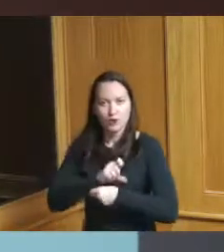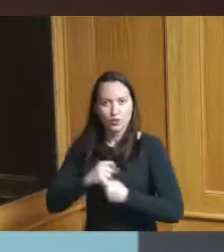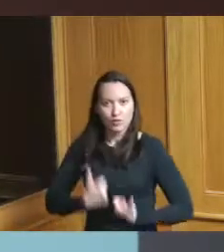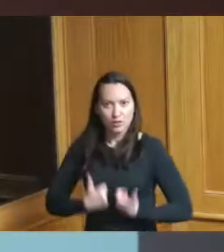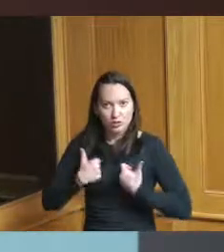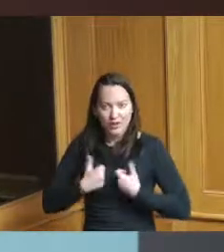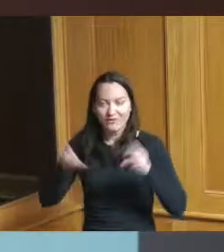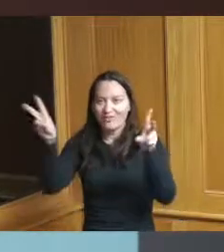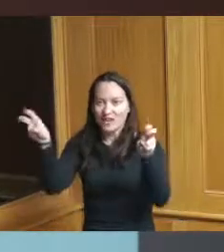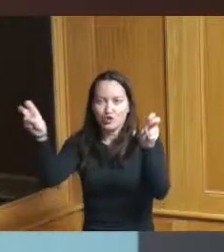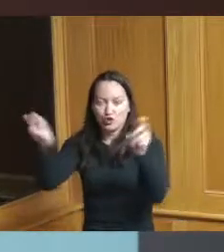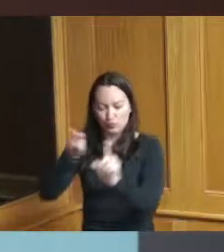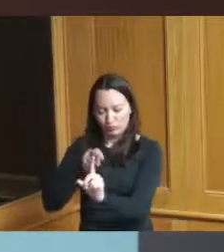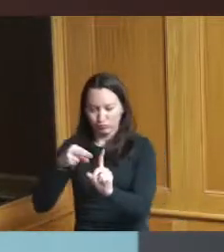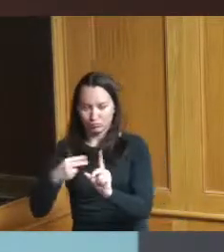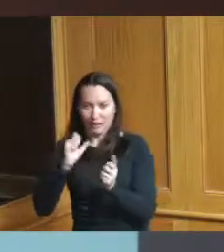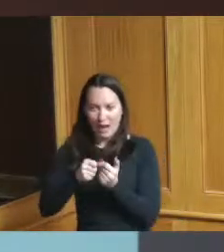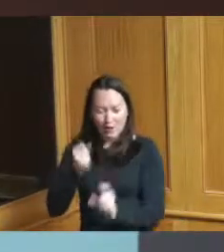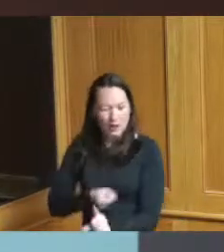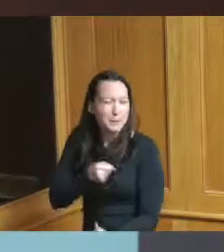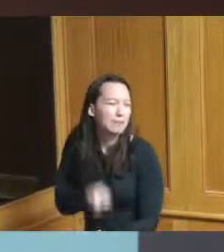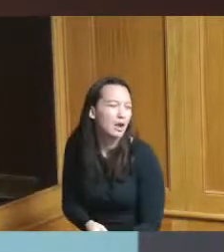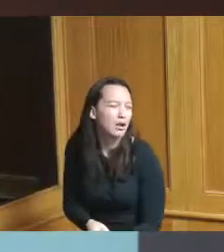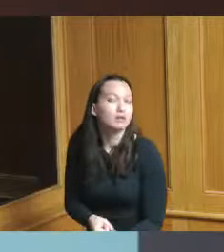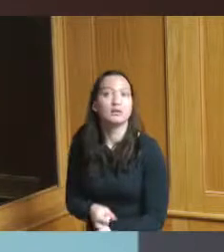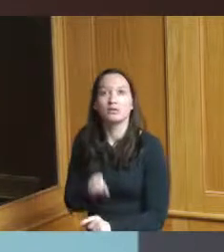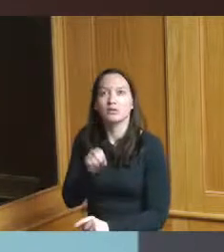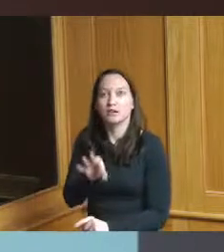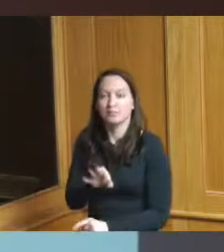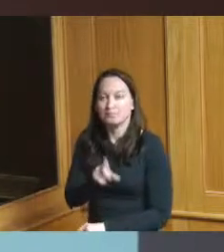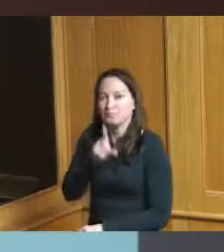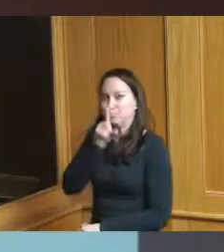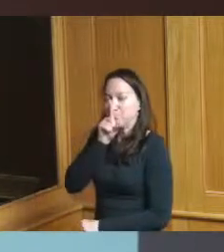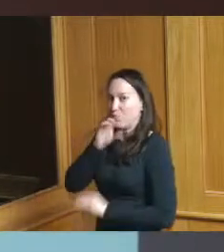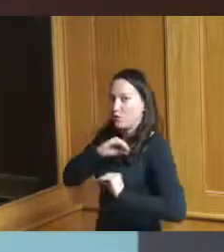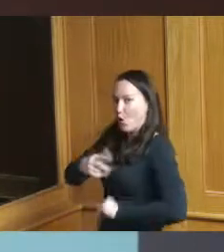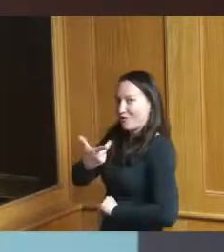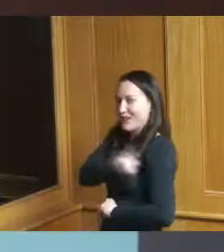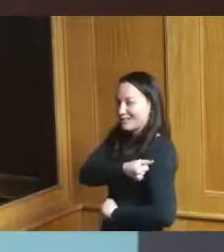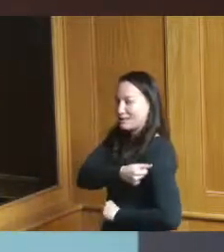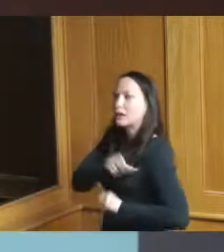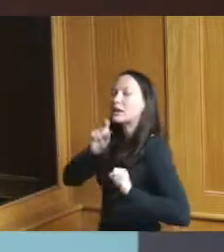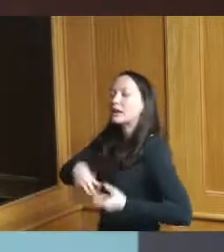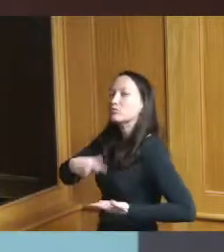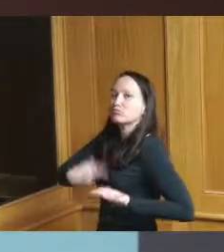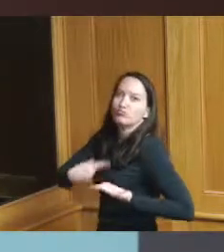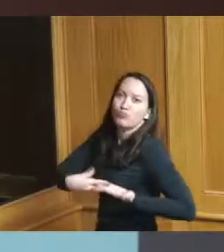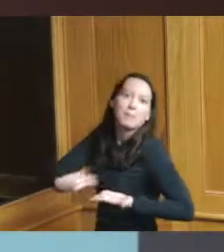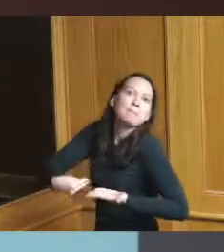deal with and what that impact will be if we don't have more people vaccinated and it seems